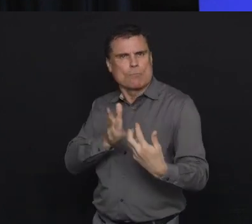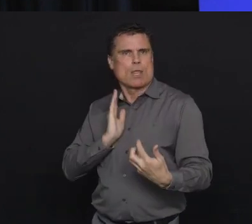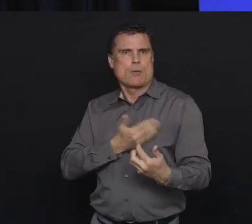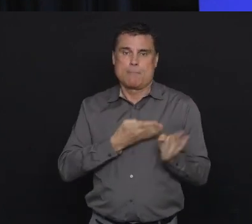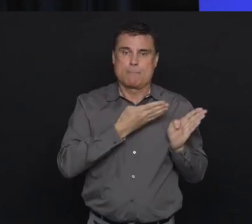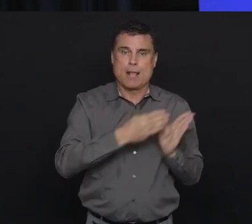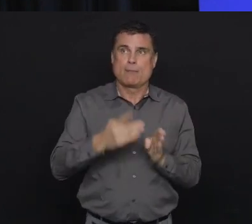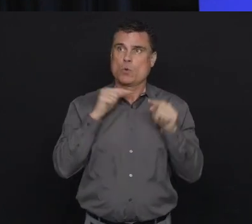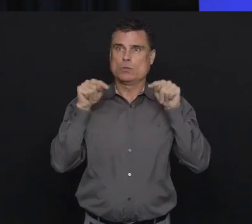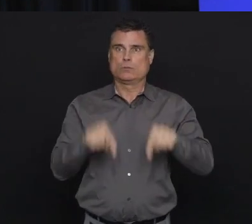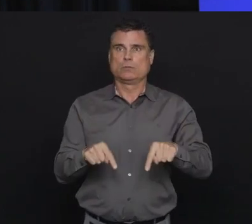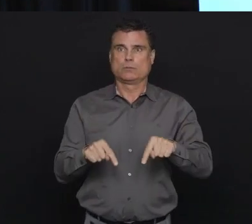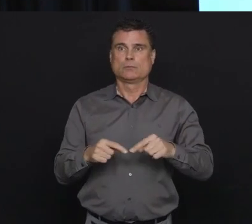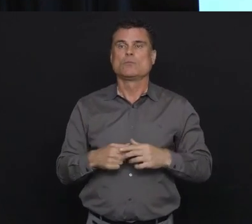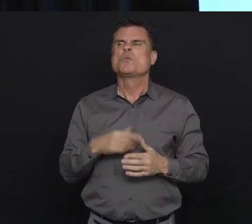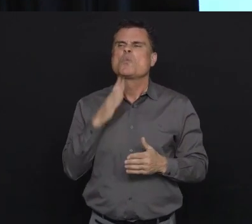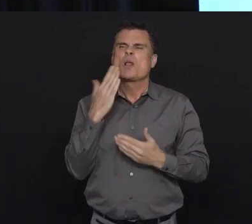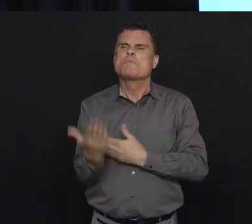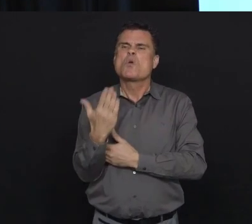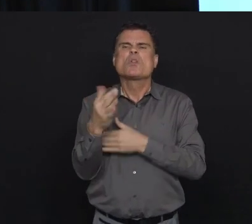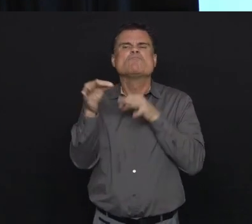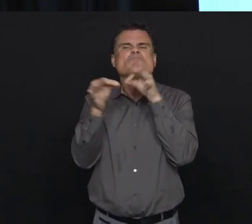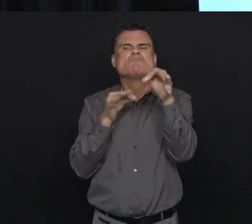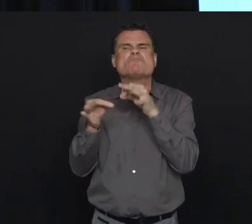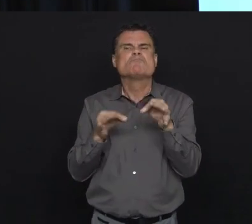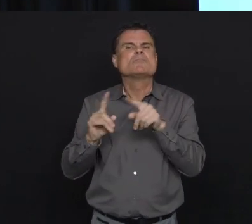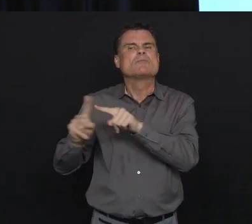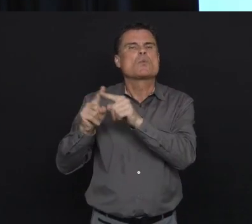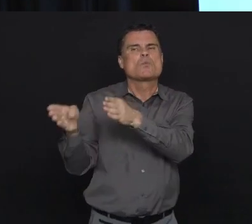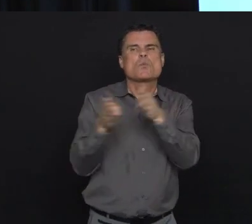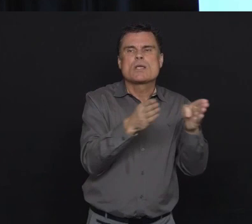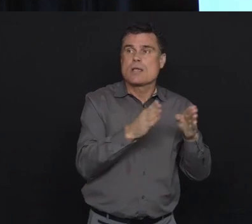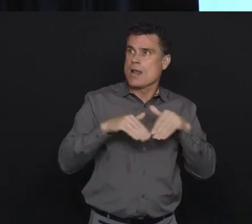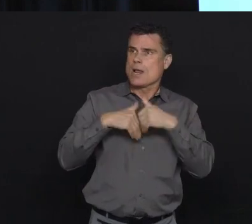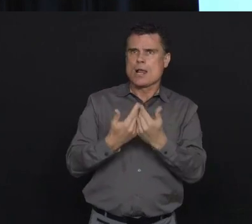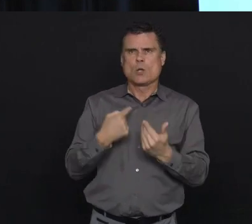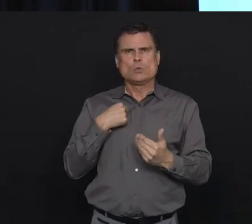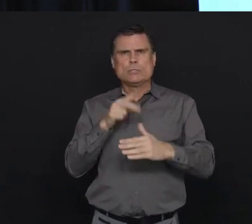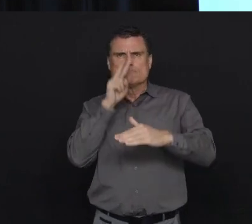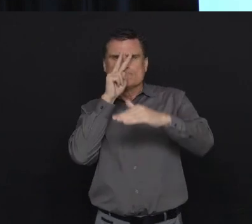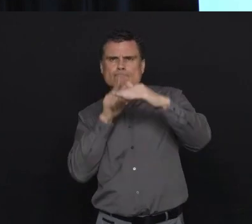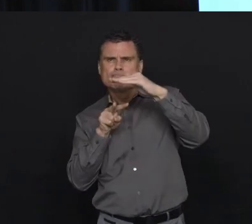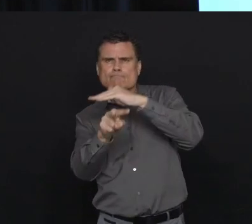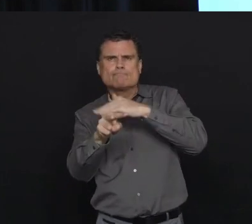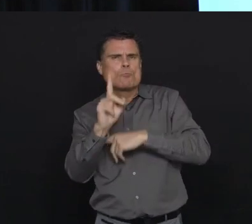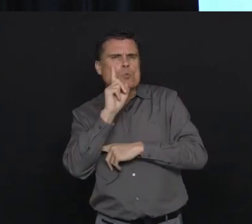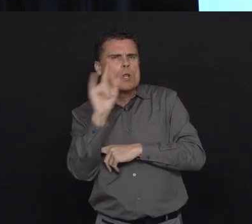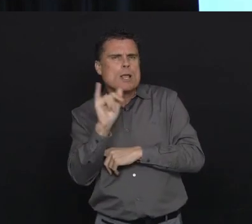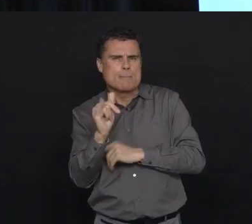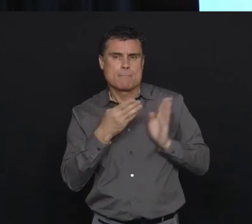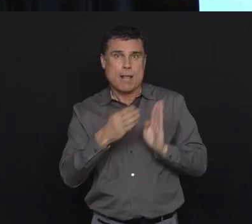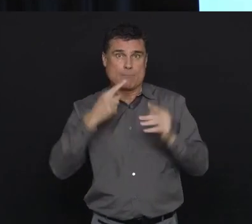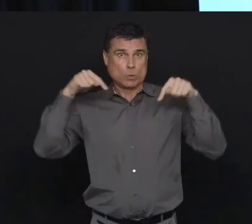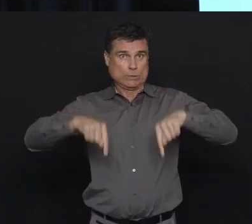We will get started with working on this. The first type I'm going to